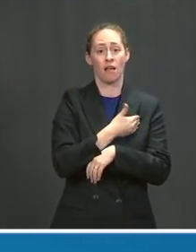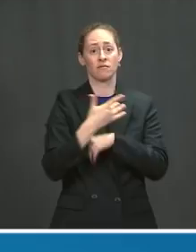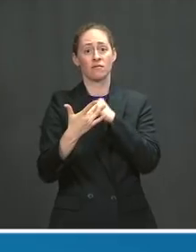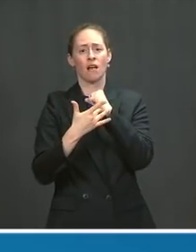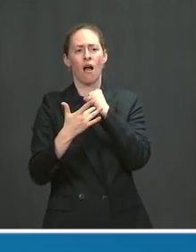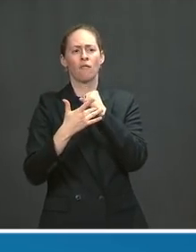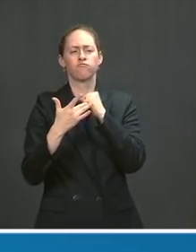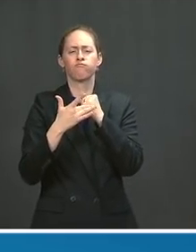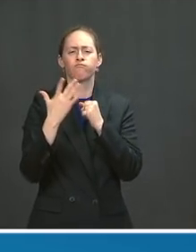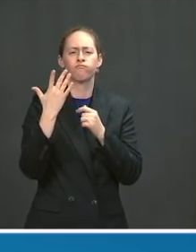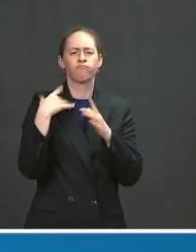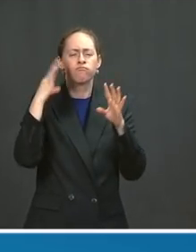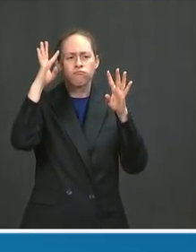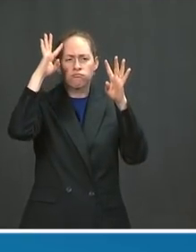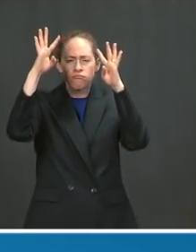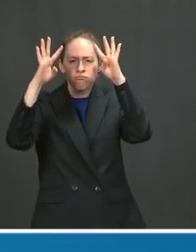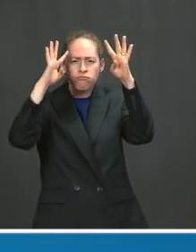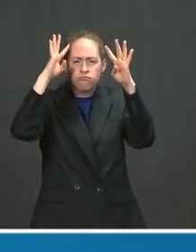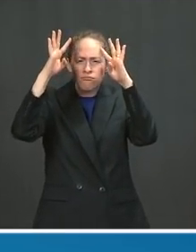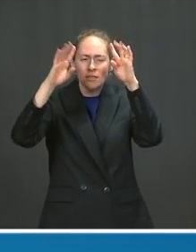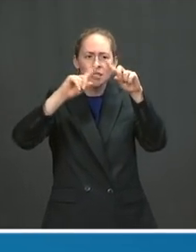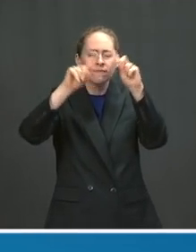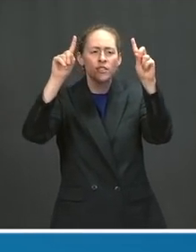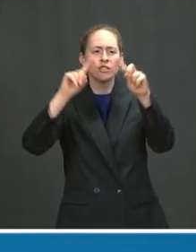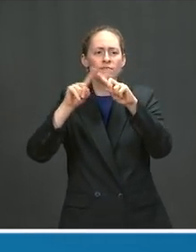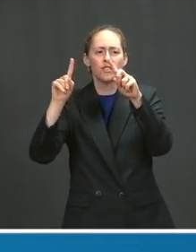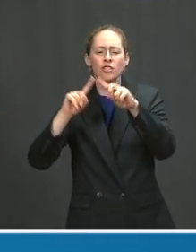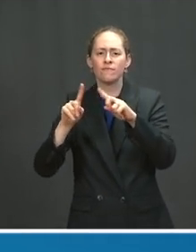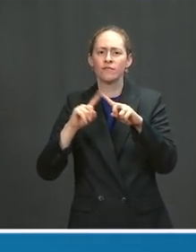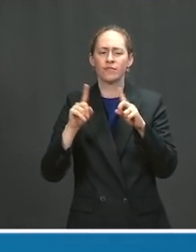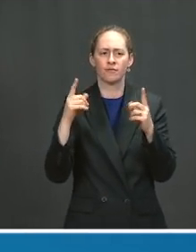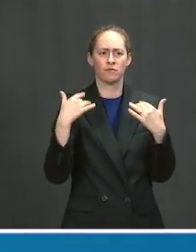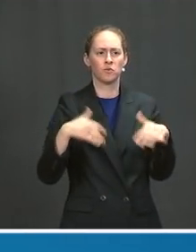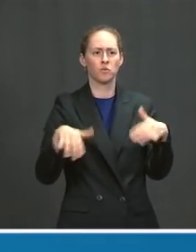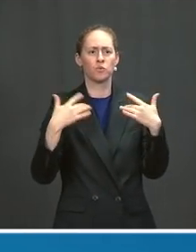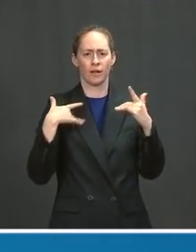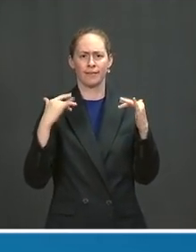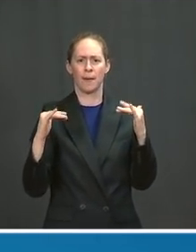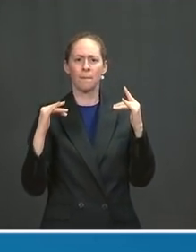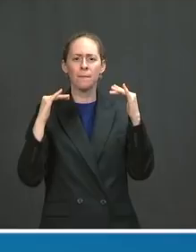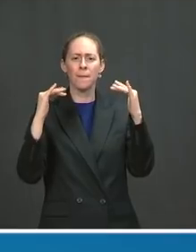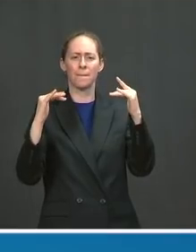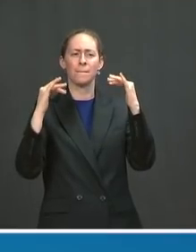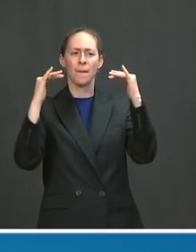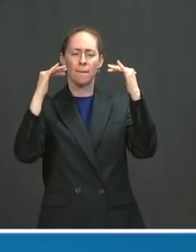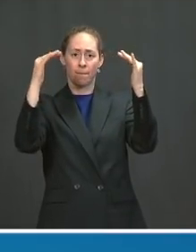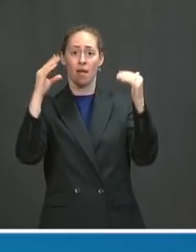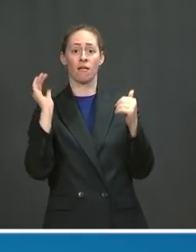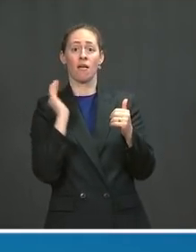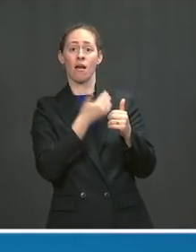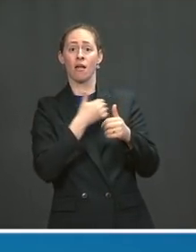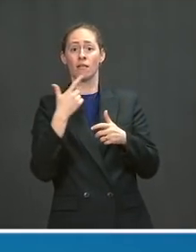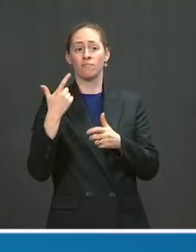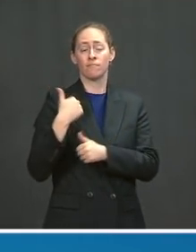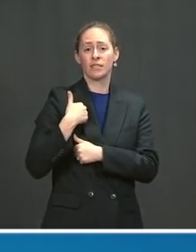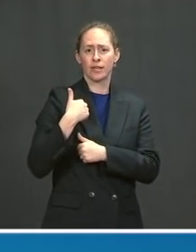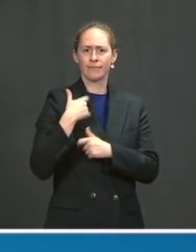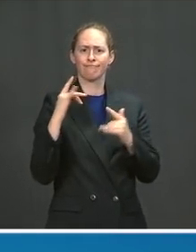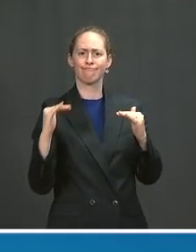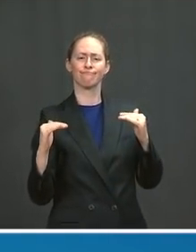development and technological advancement. That is a point of American pride.